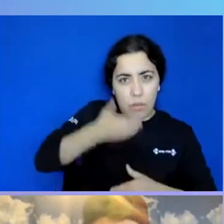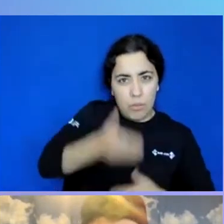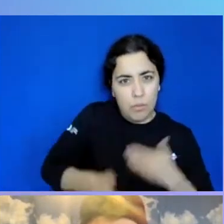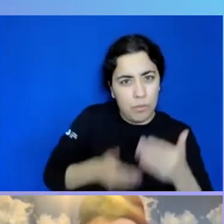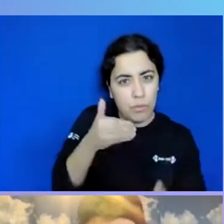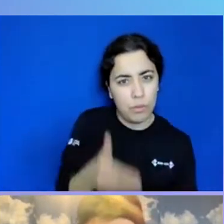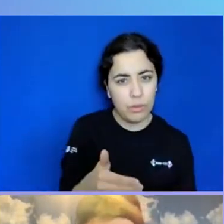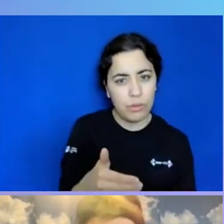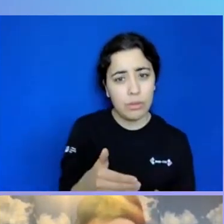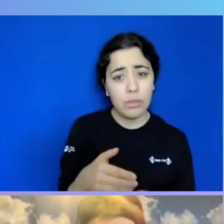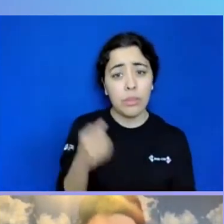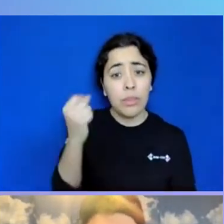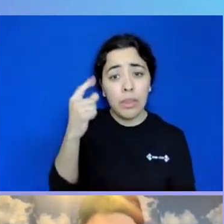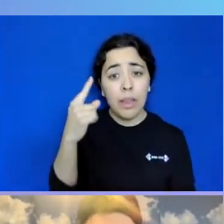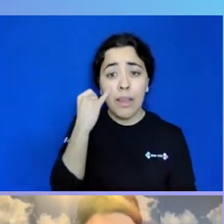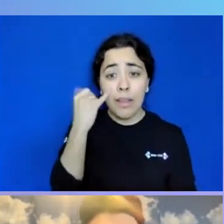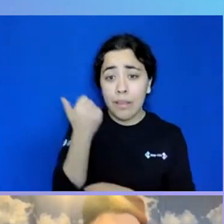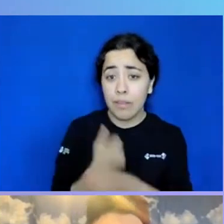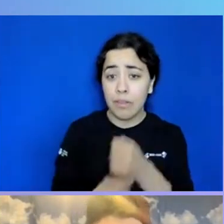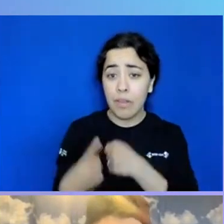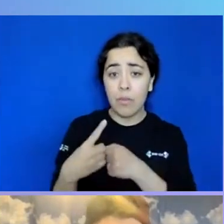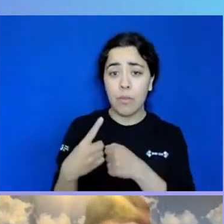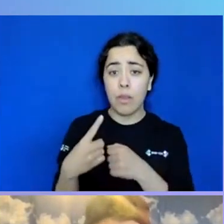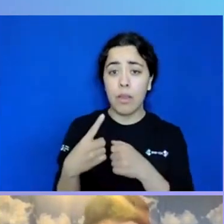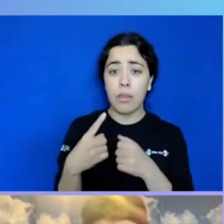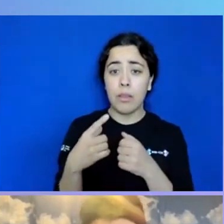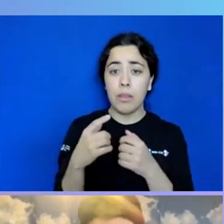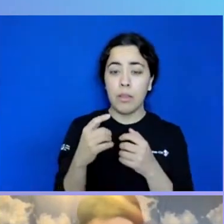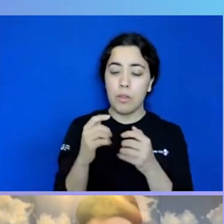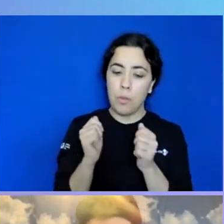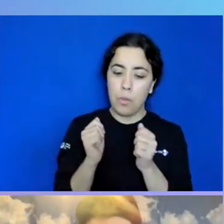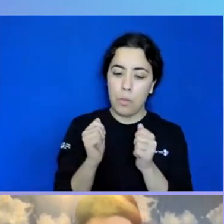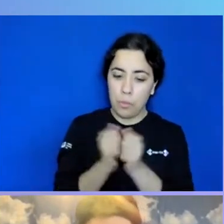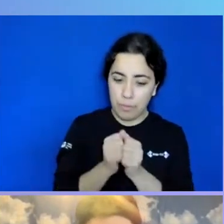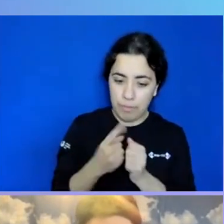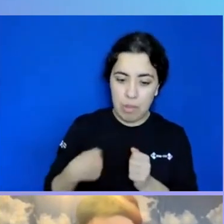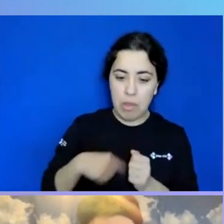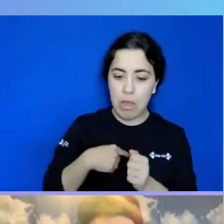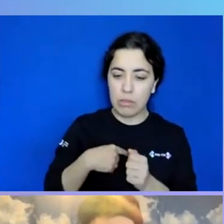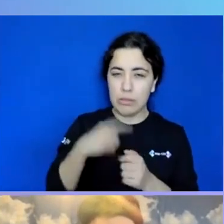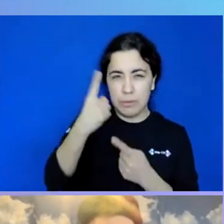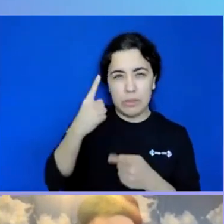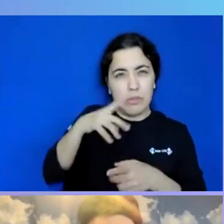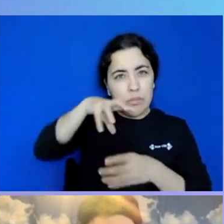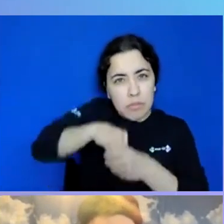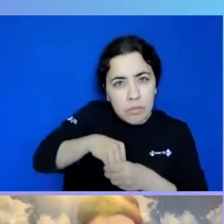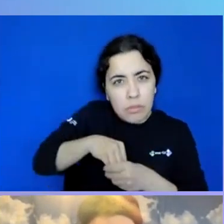is higher for everyone. If it's